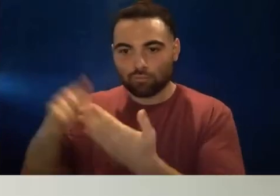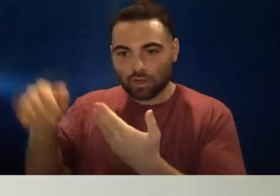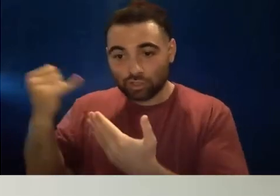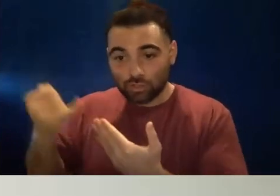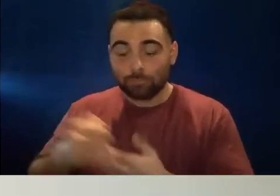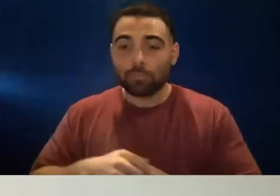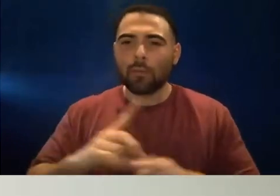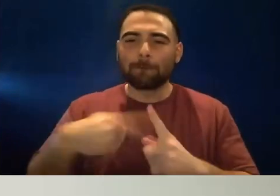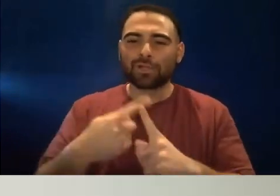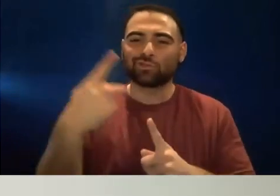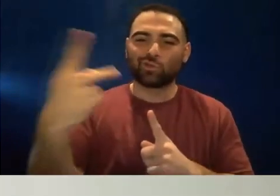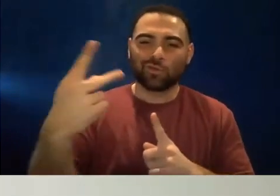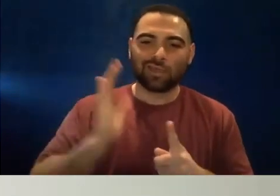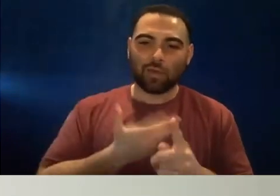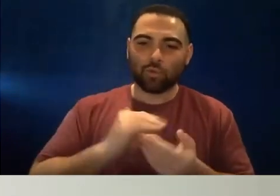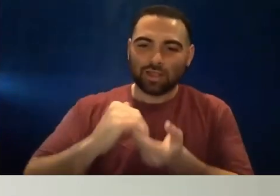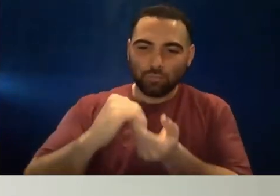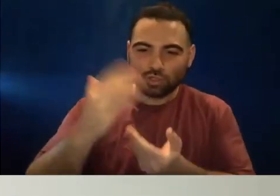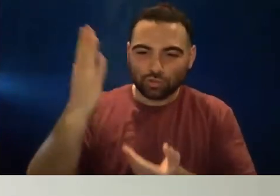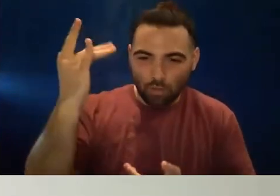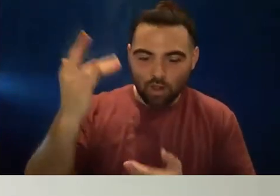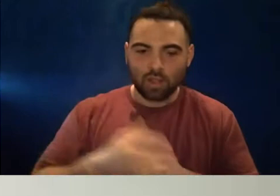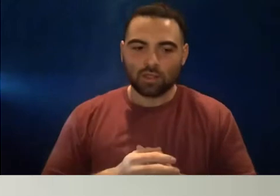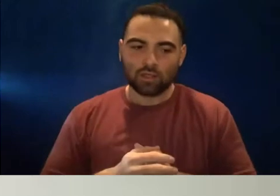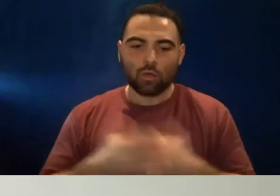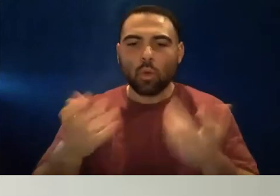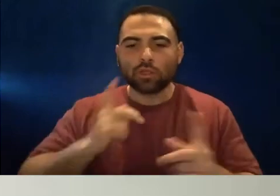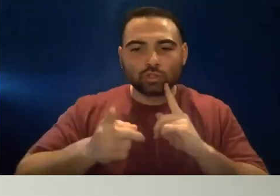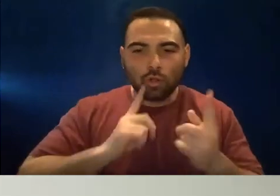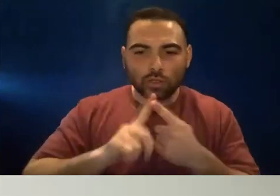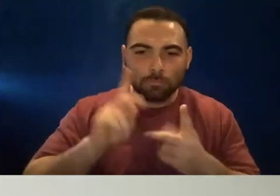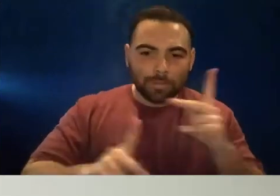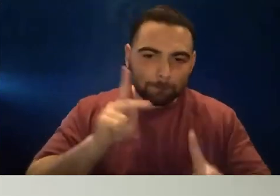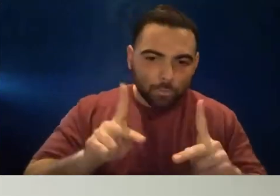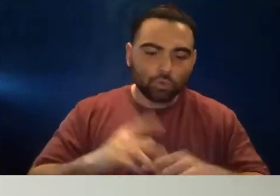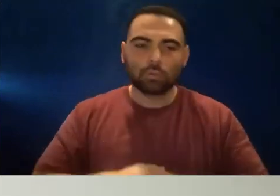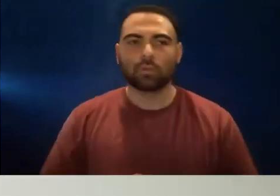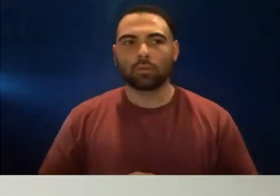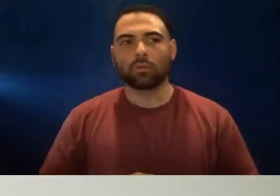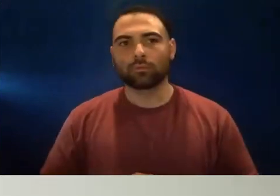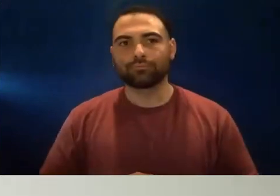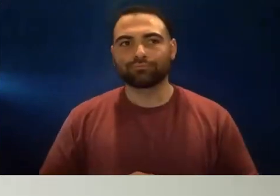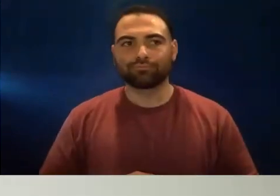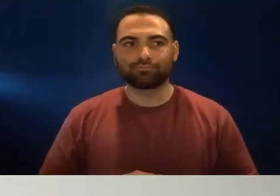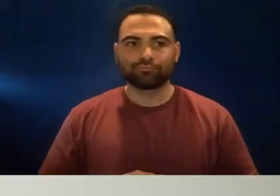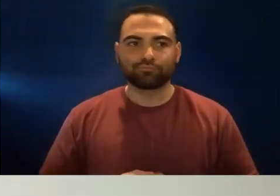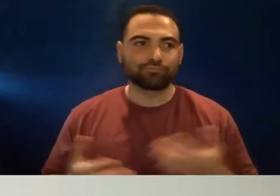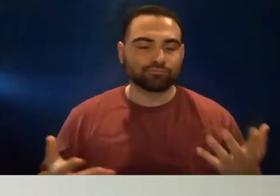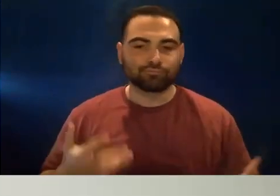to kind of talk to other people and make some videos available to other members